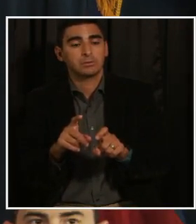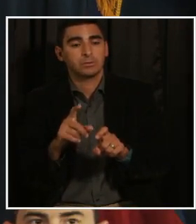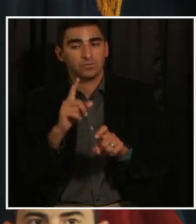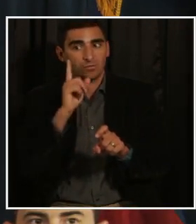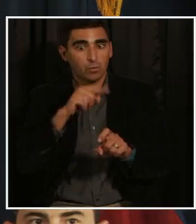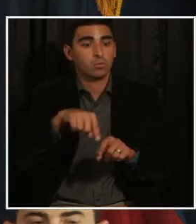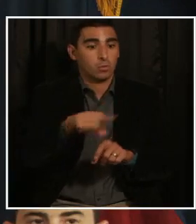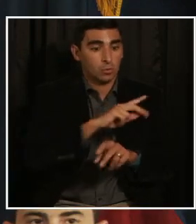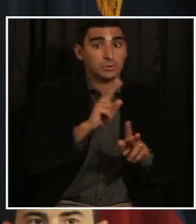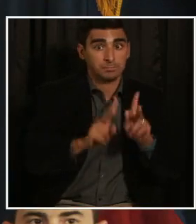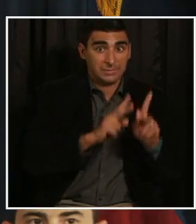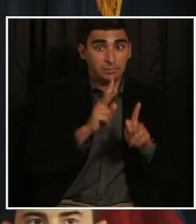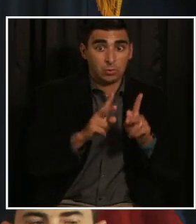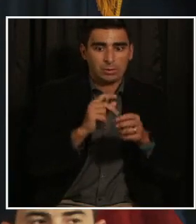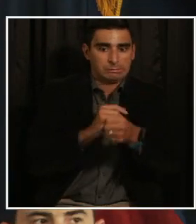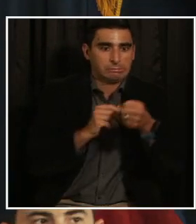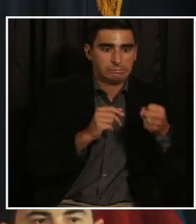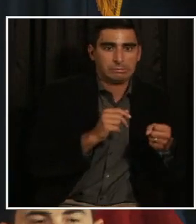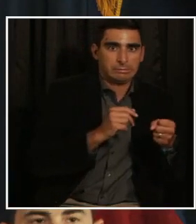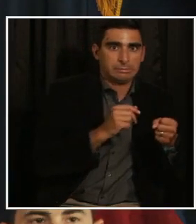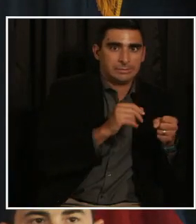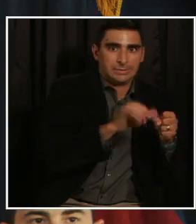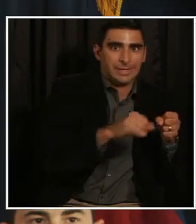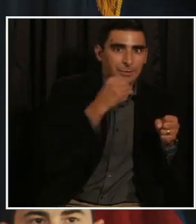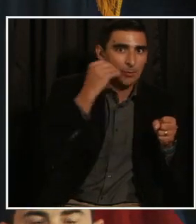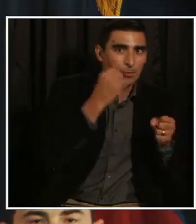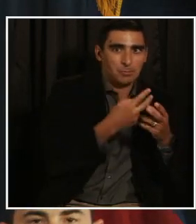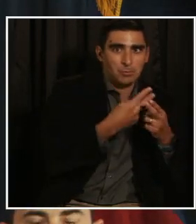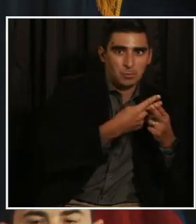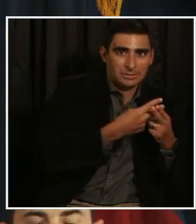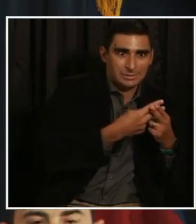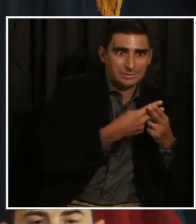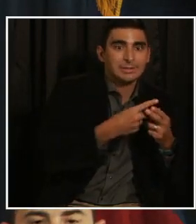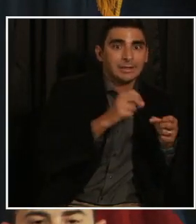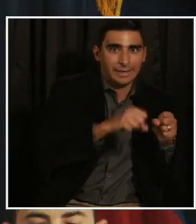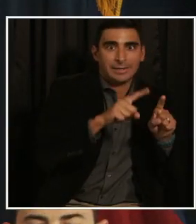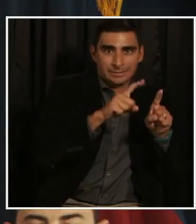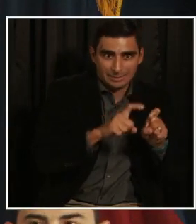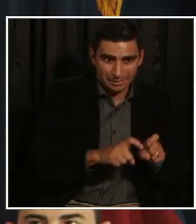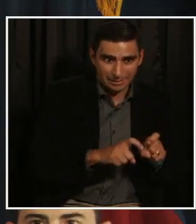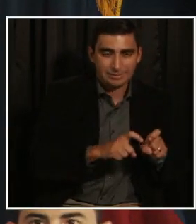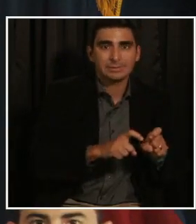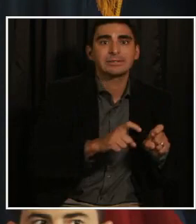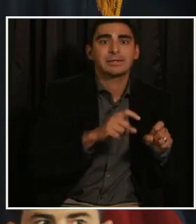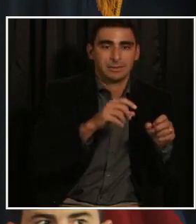ensure safe in classroom construction can continue uh and building testing into that framework and so